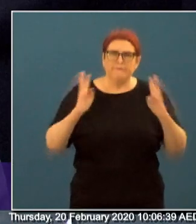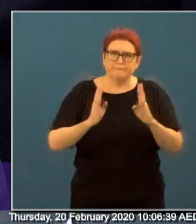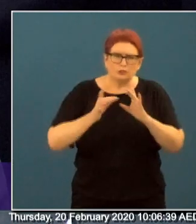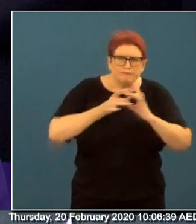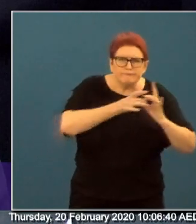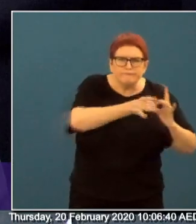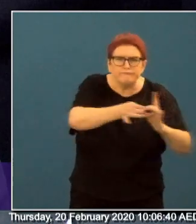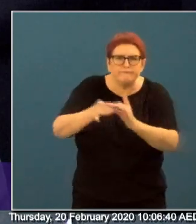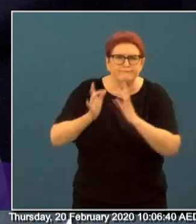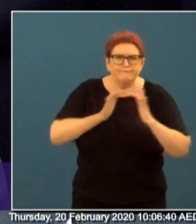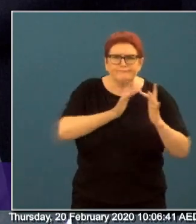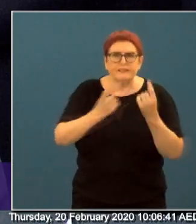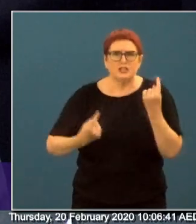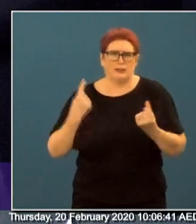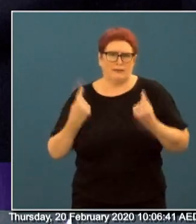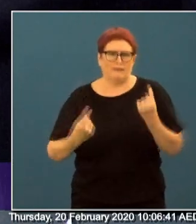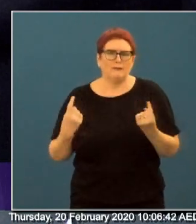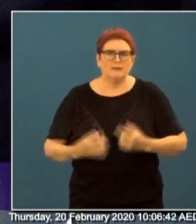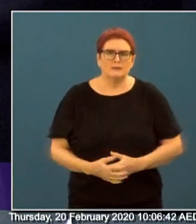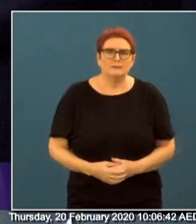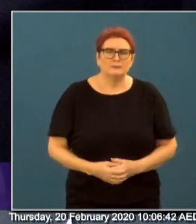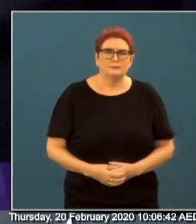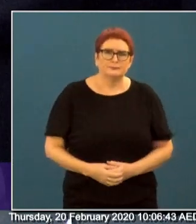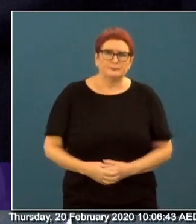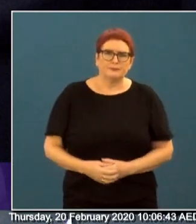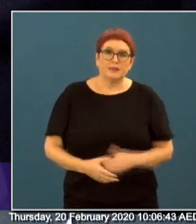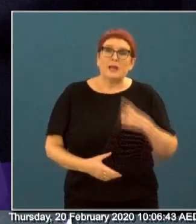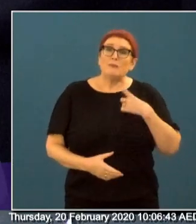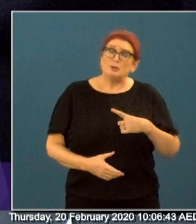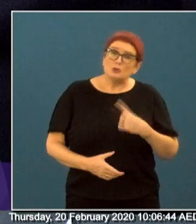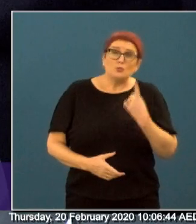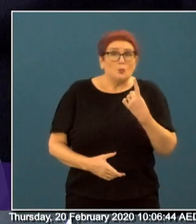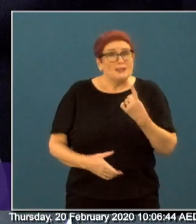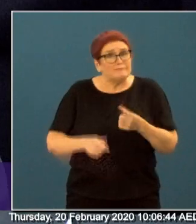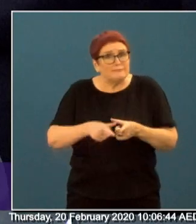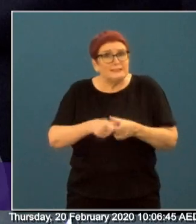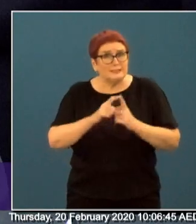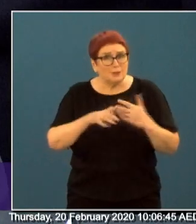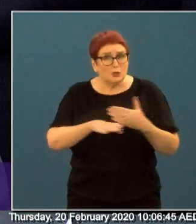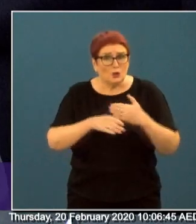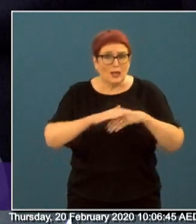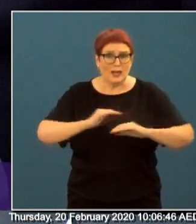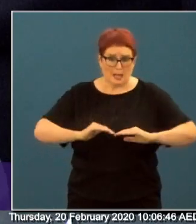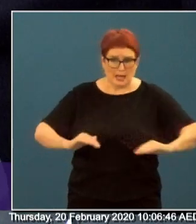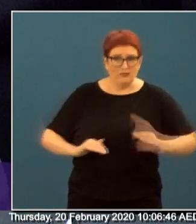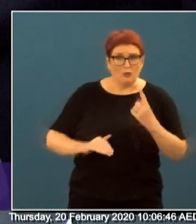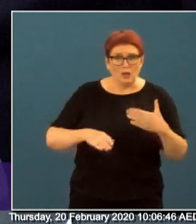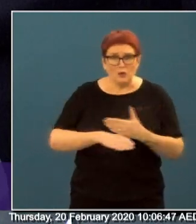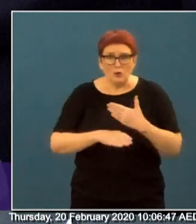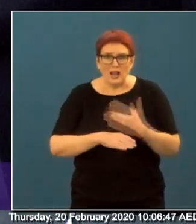because one of the challenges of primary care or general practice is that there are a lot of individuals,